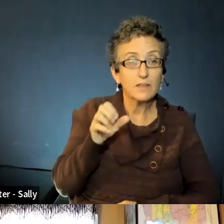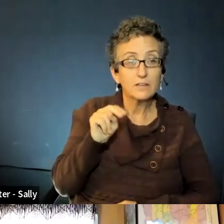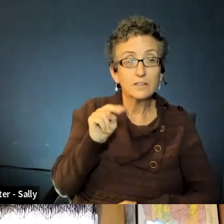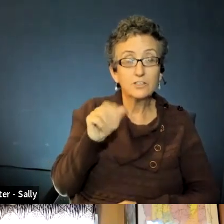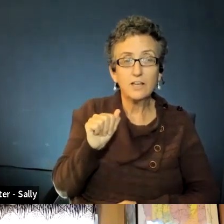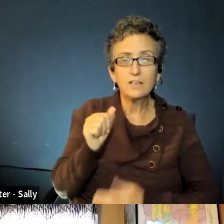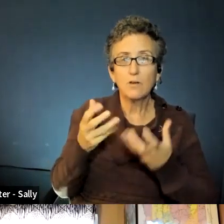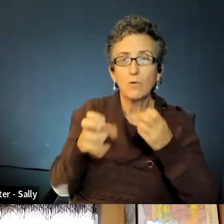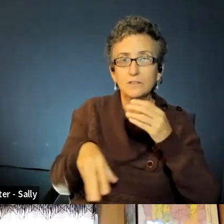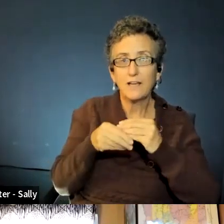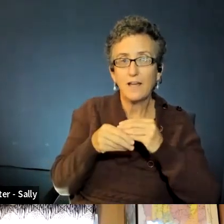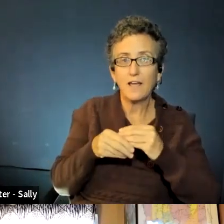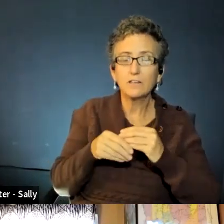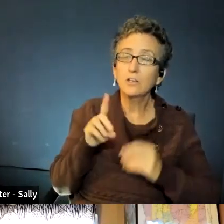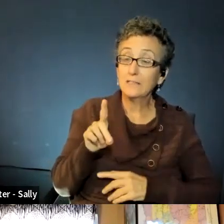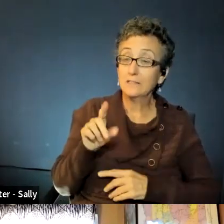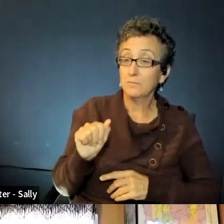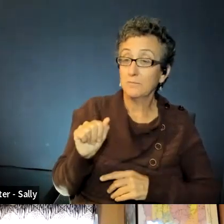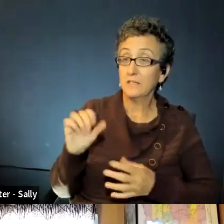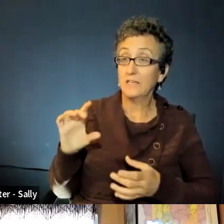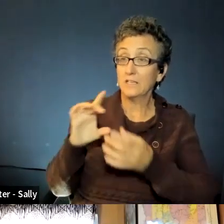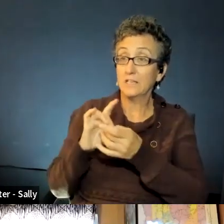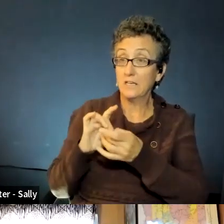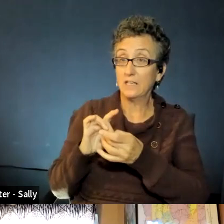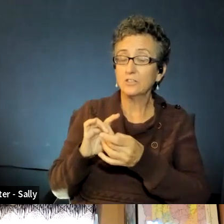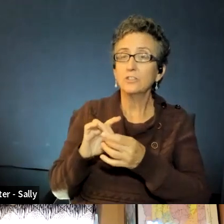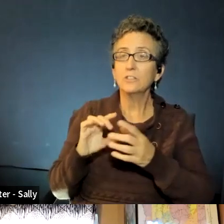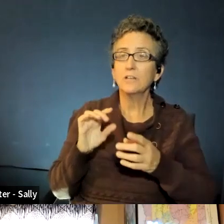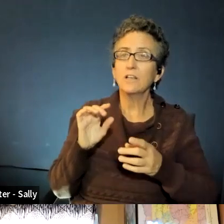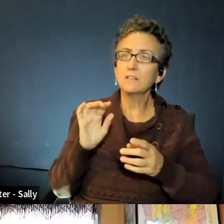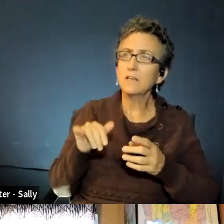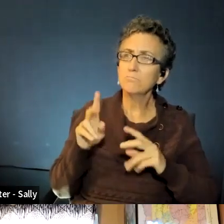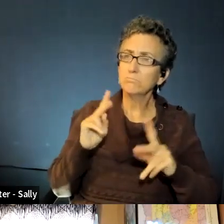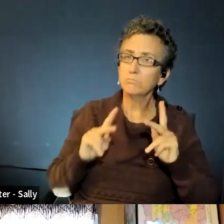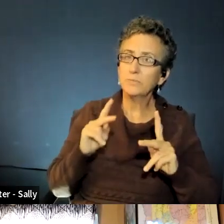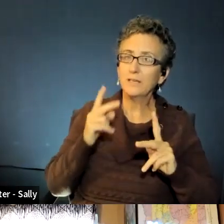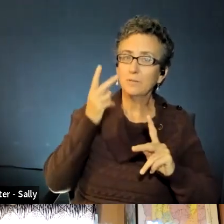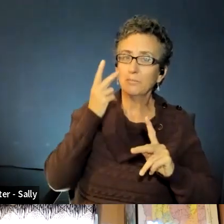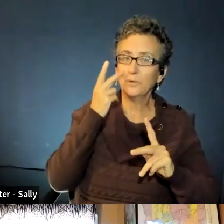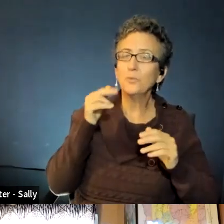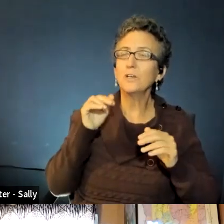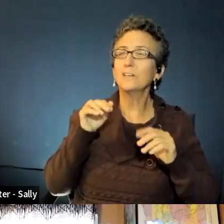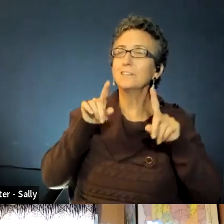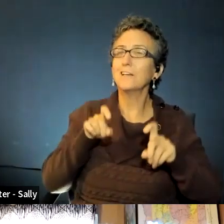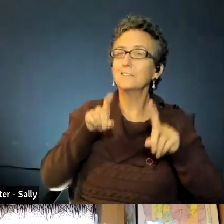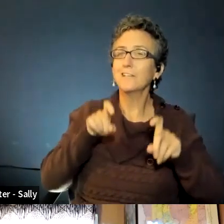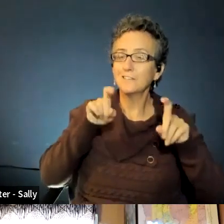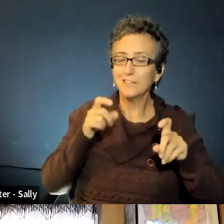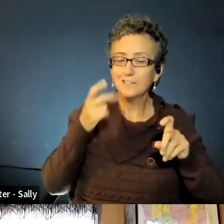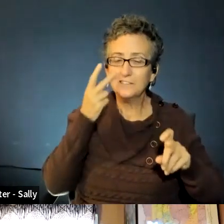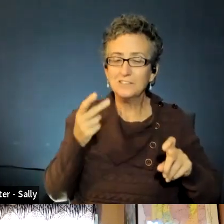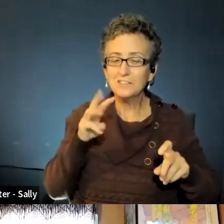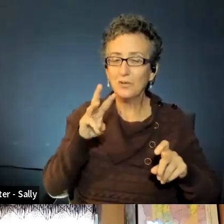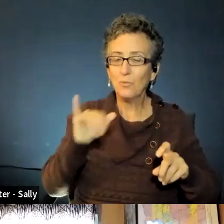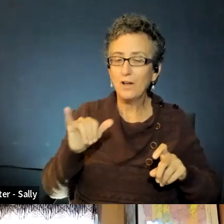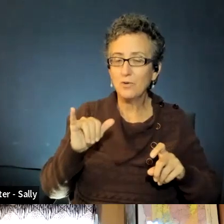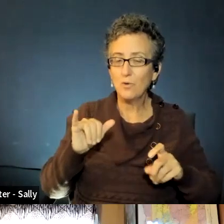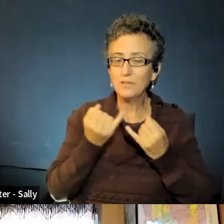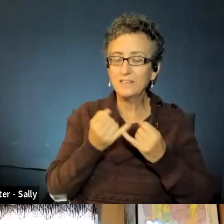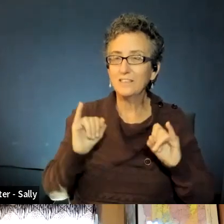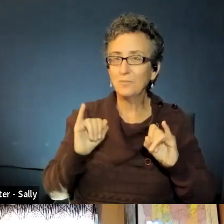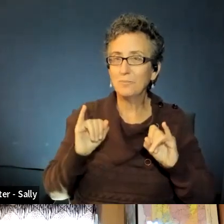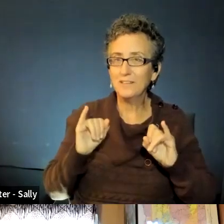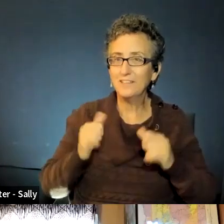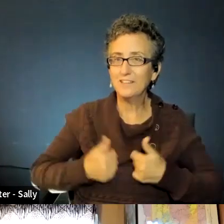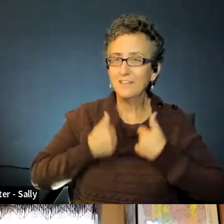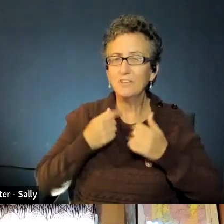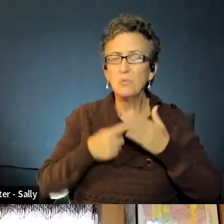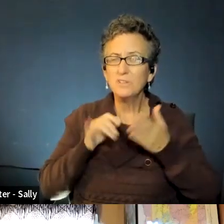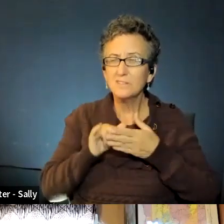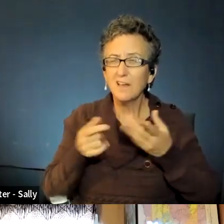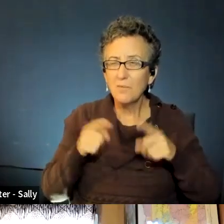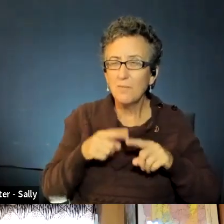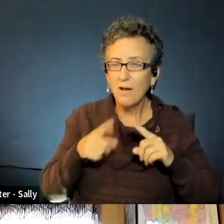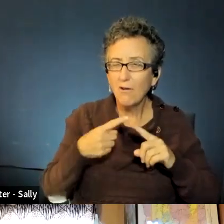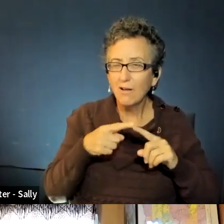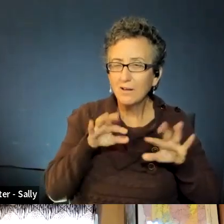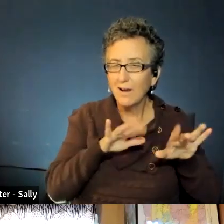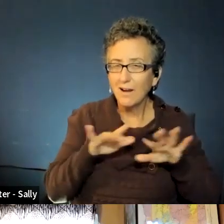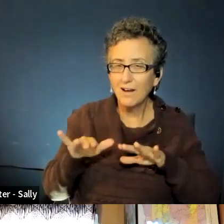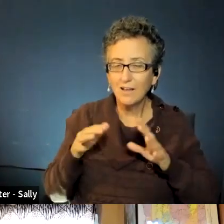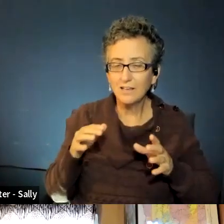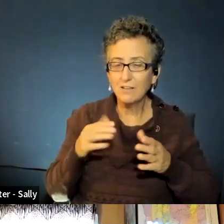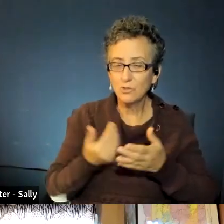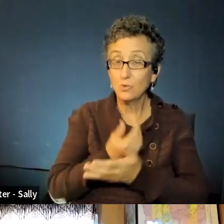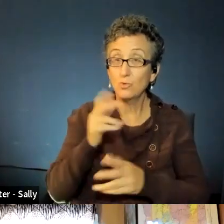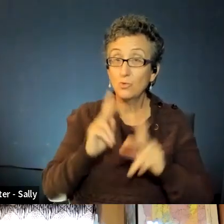it's identifying those needs, I guess of the communities that we work with. As to whether it's those that already have goals or new people coming in.